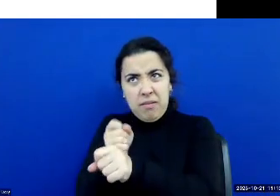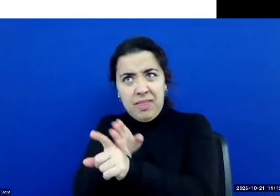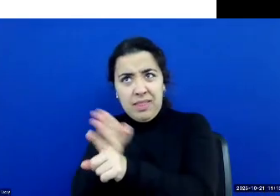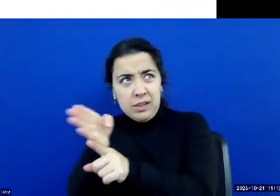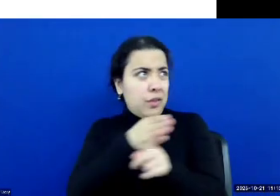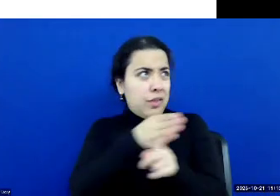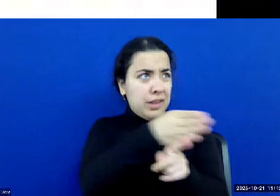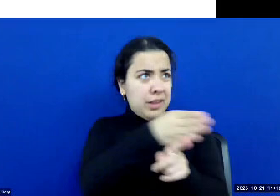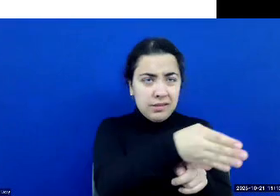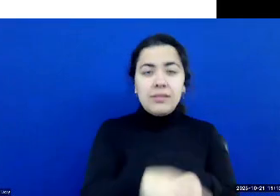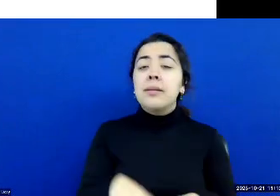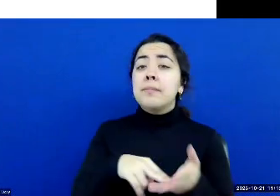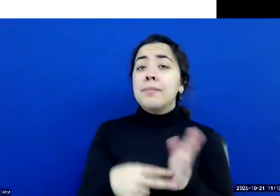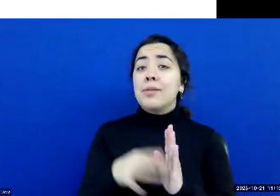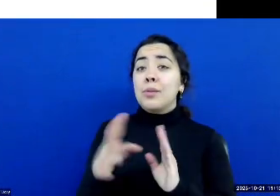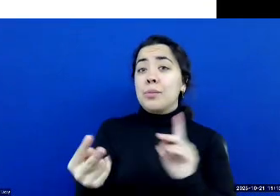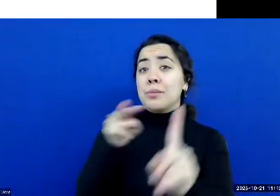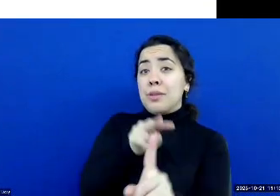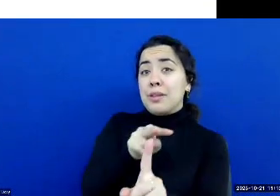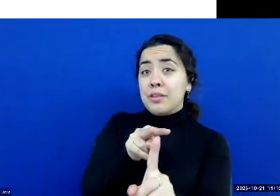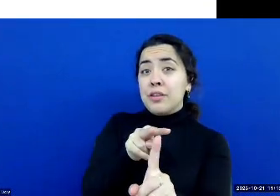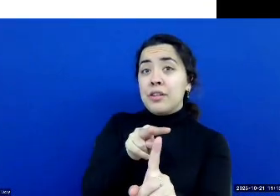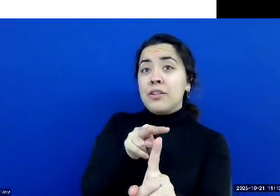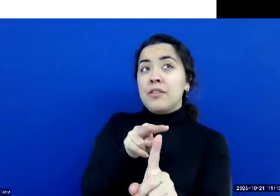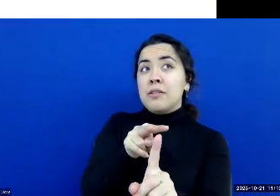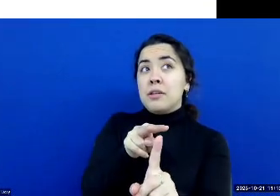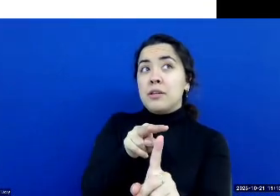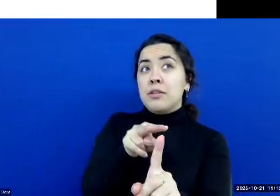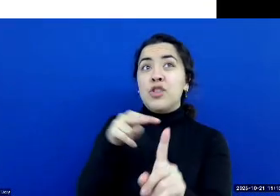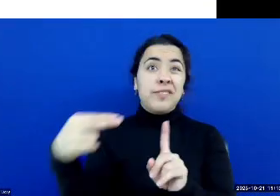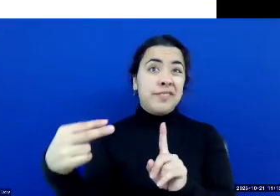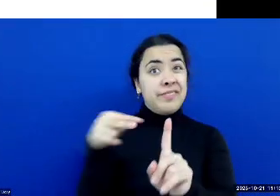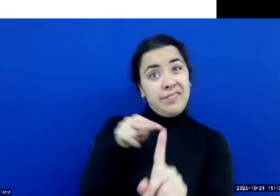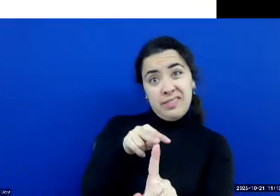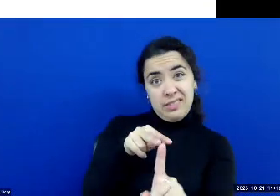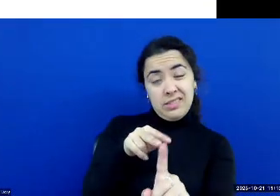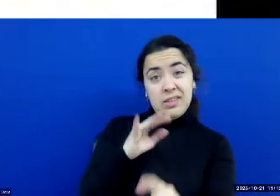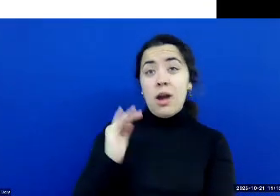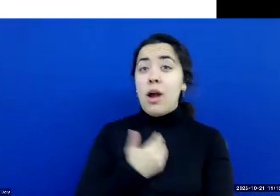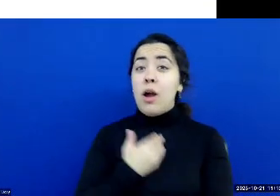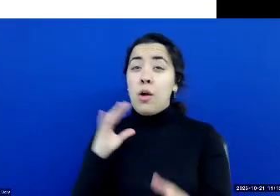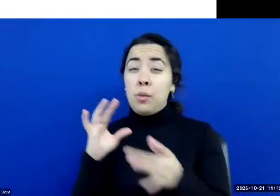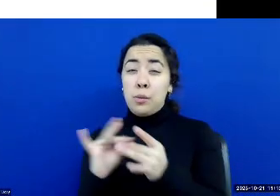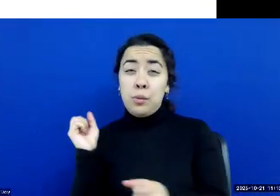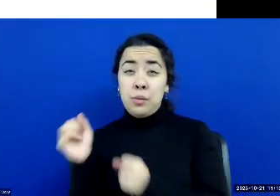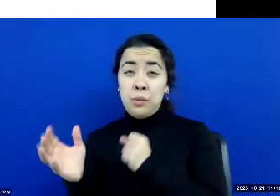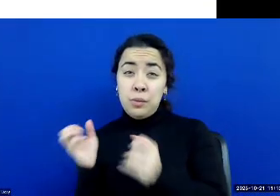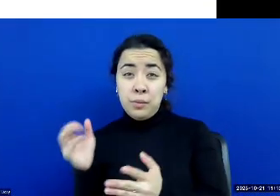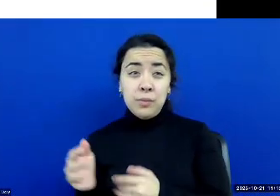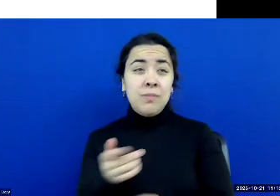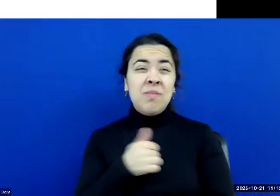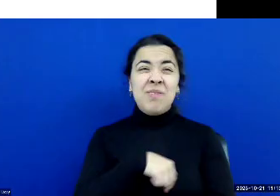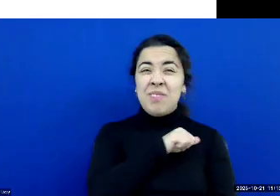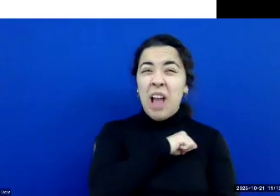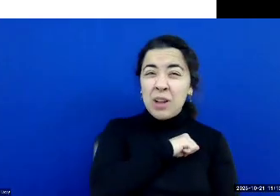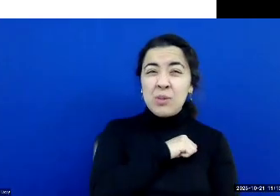Kathleen DeForest: This comes down to shifting the perspective. Through the words that we use, our attitude, our actions.